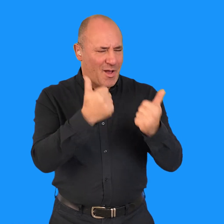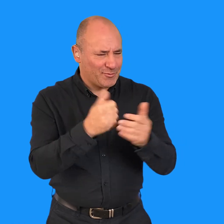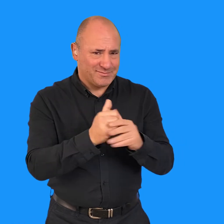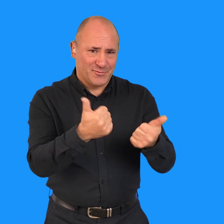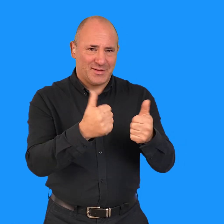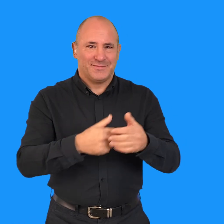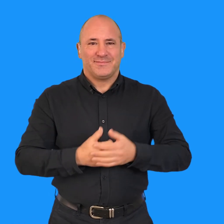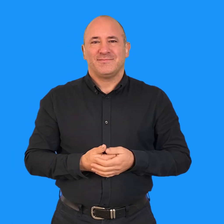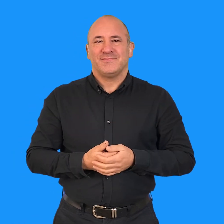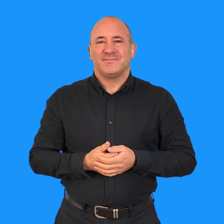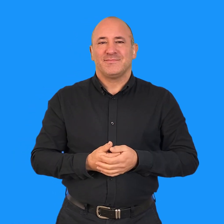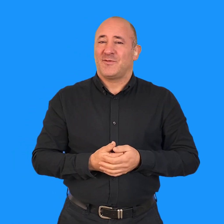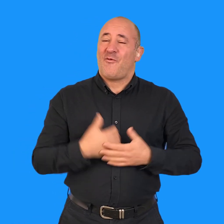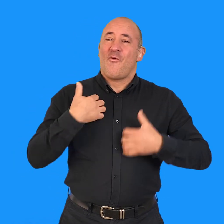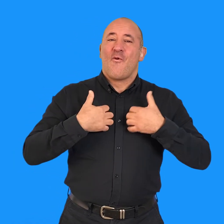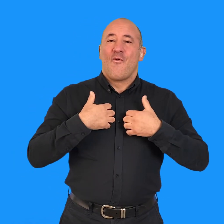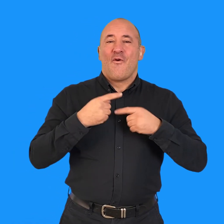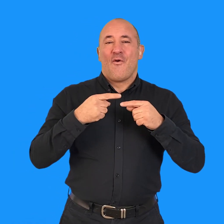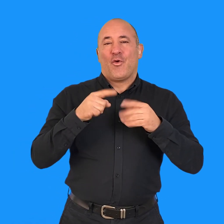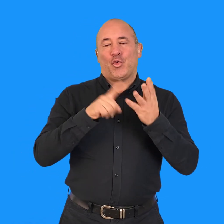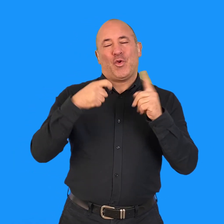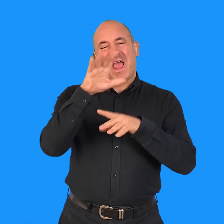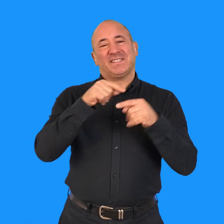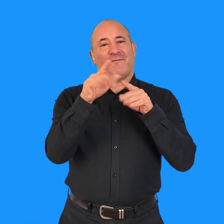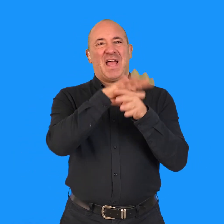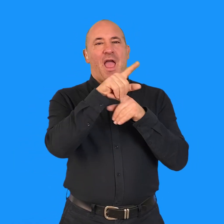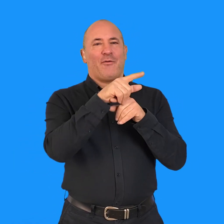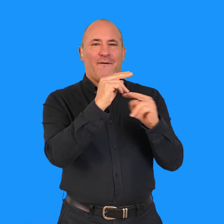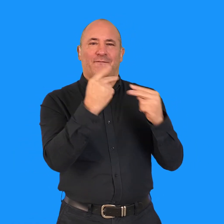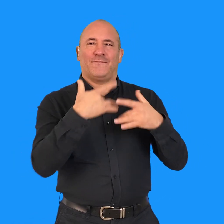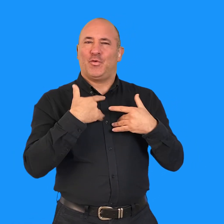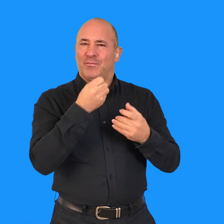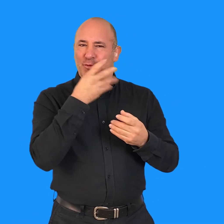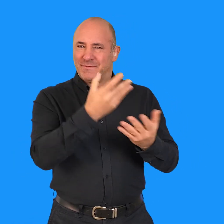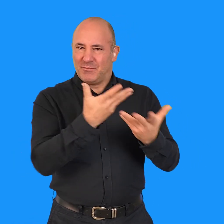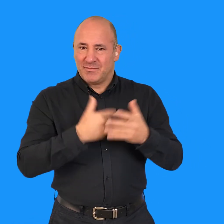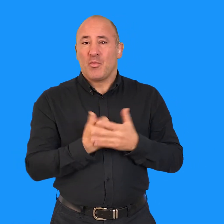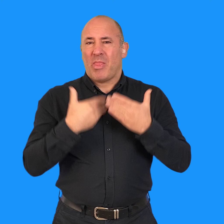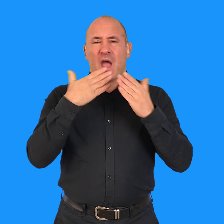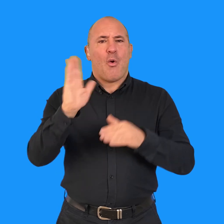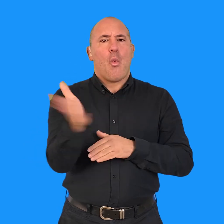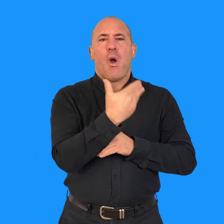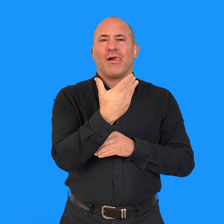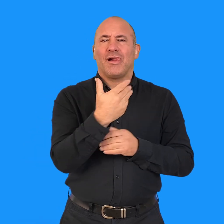Always good to hear a perspective from another area of United Kingdom. So I'd just now like to thank all our guests.